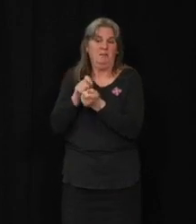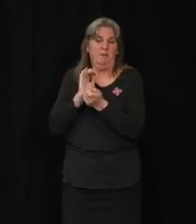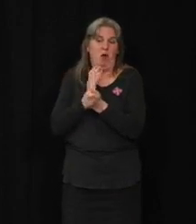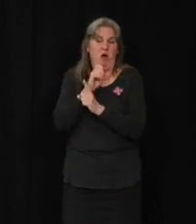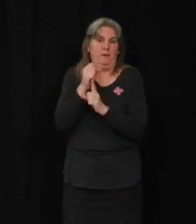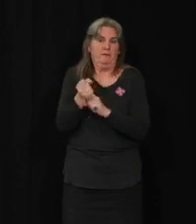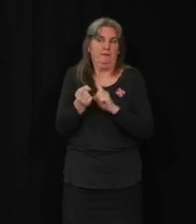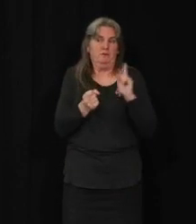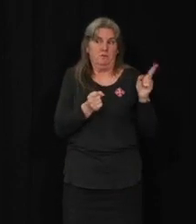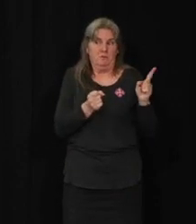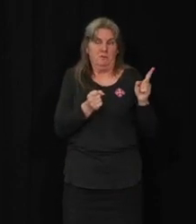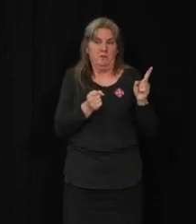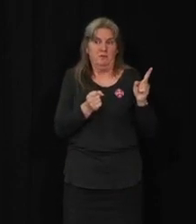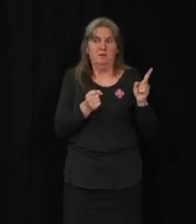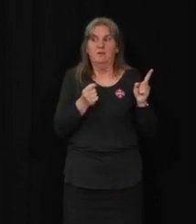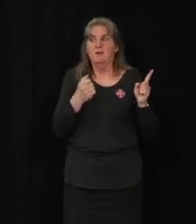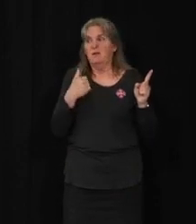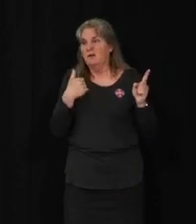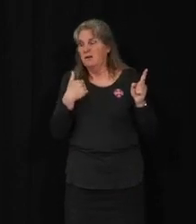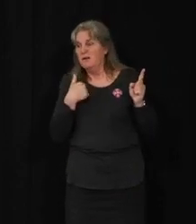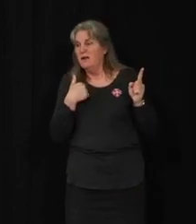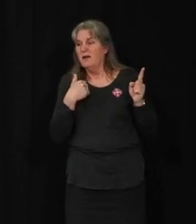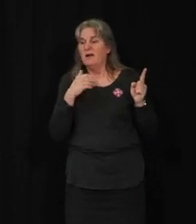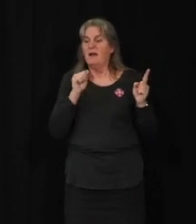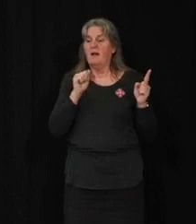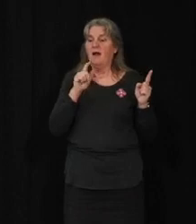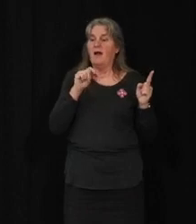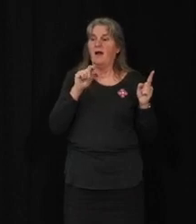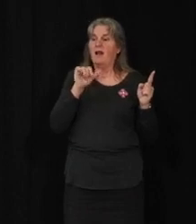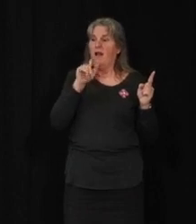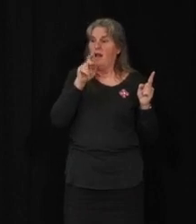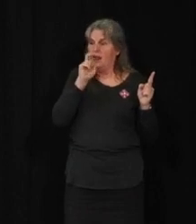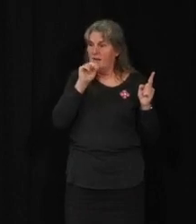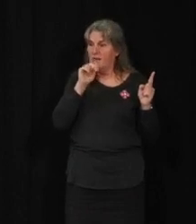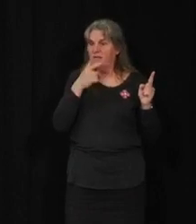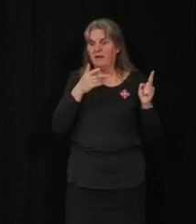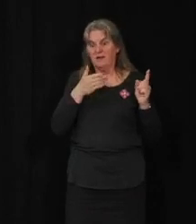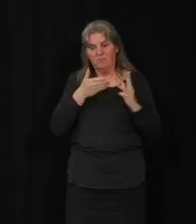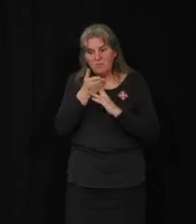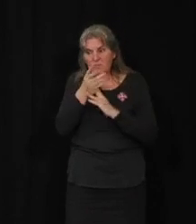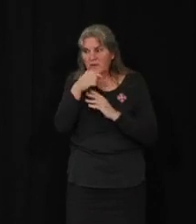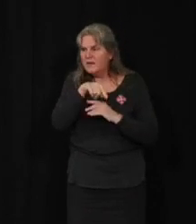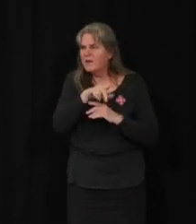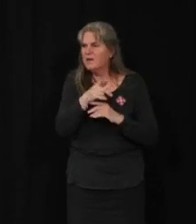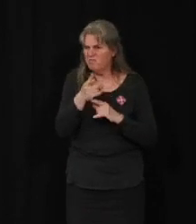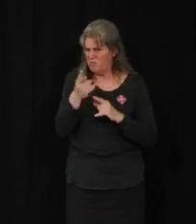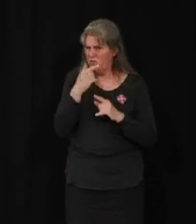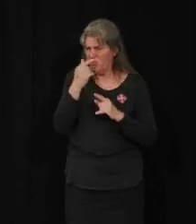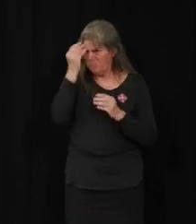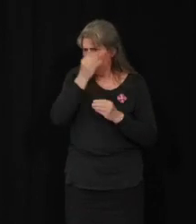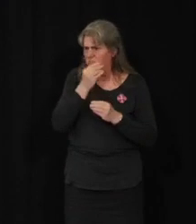the situation where we have a camp... Would you have that and place